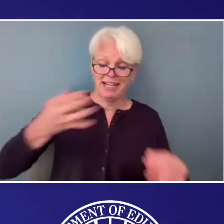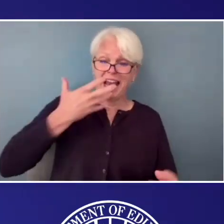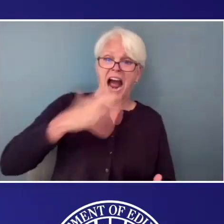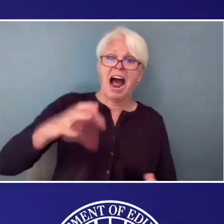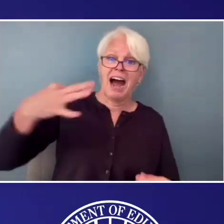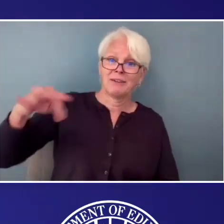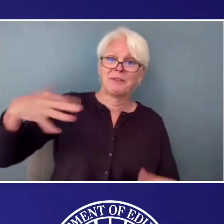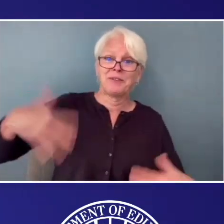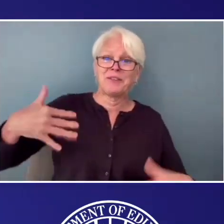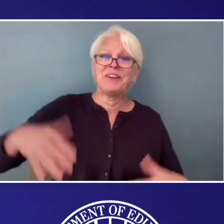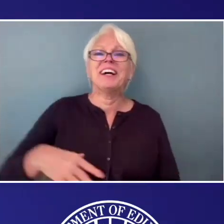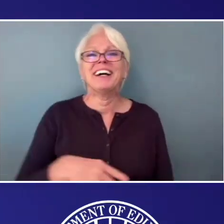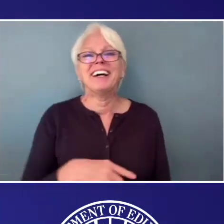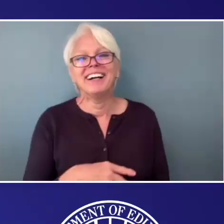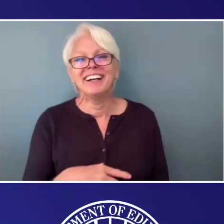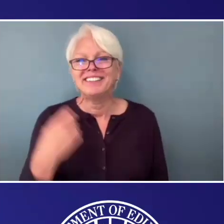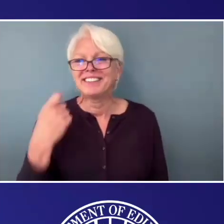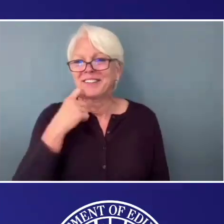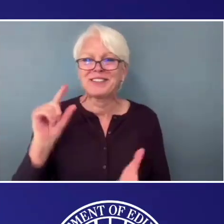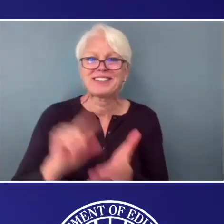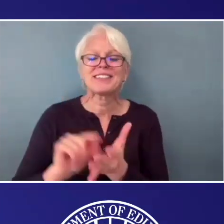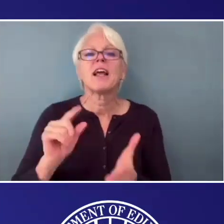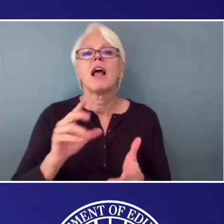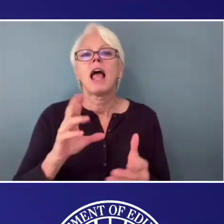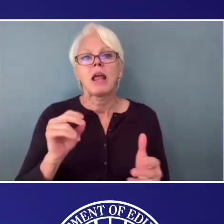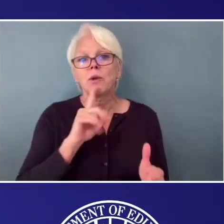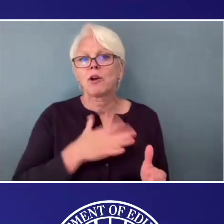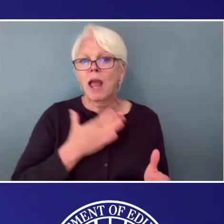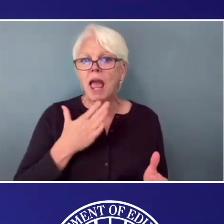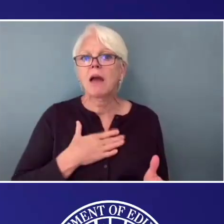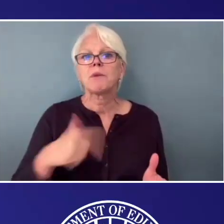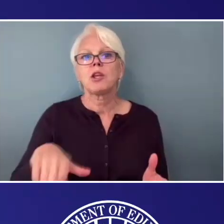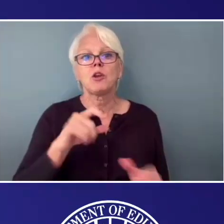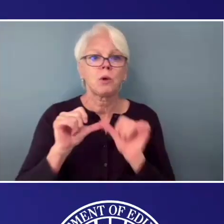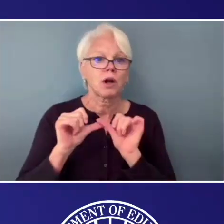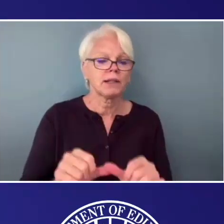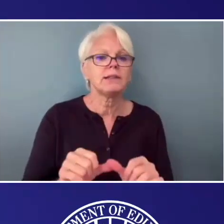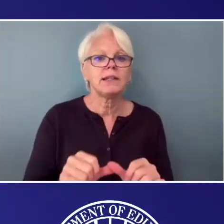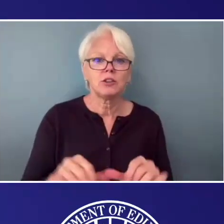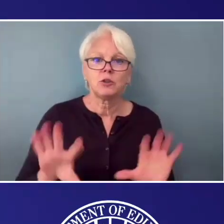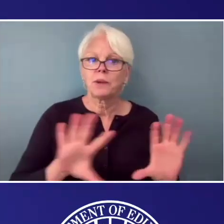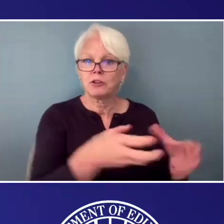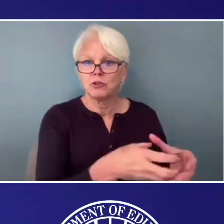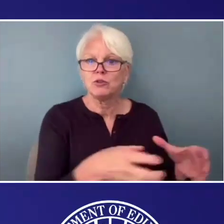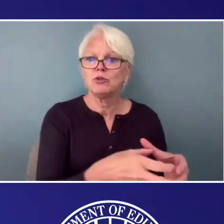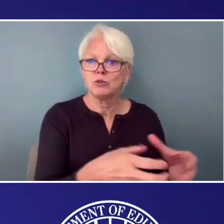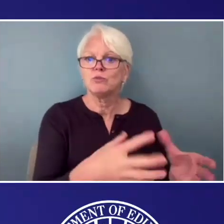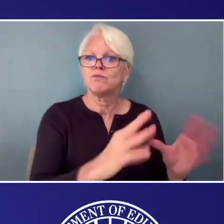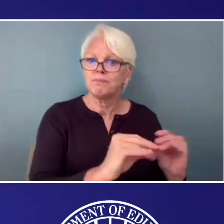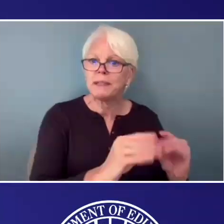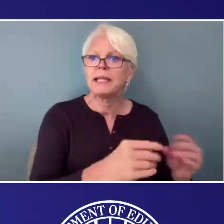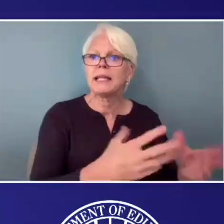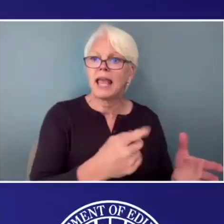And we are very happy that you are continuing to meet as a group and understand the importance of what we are